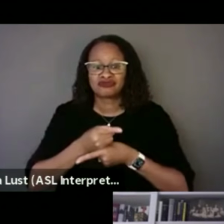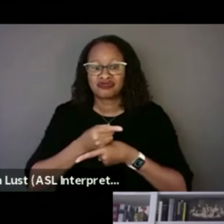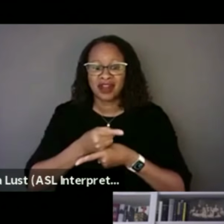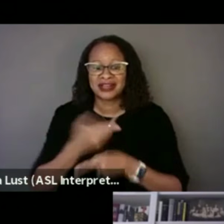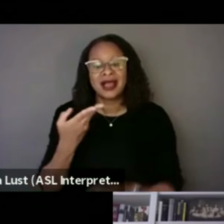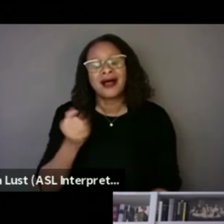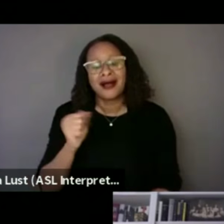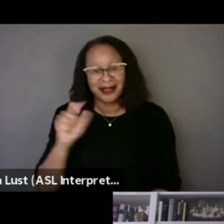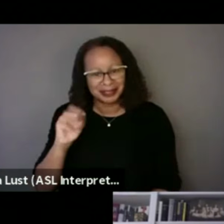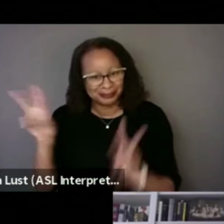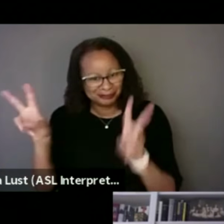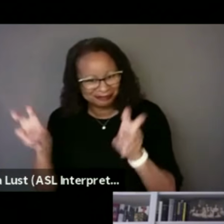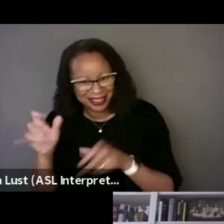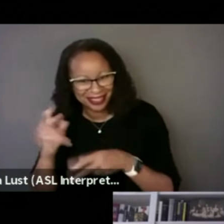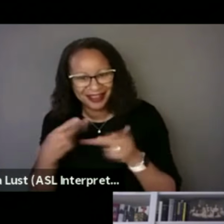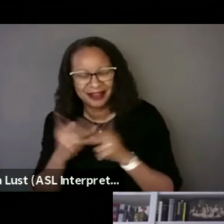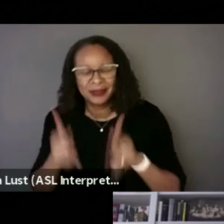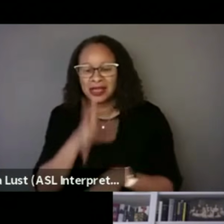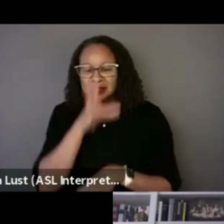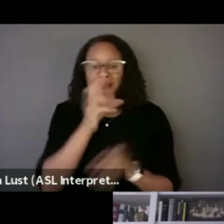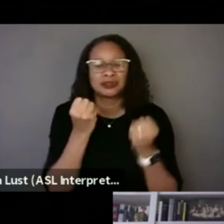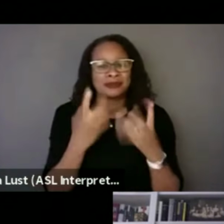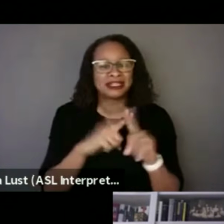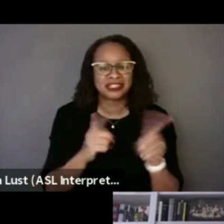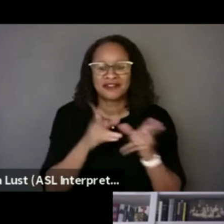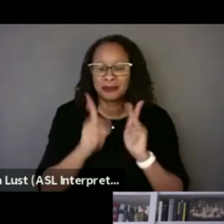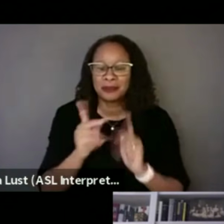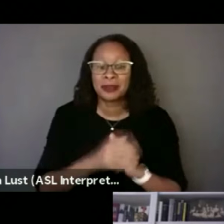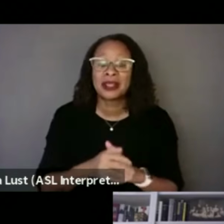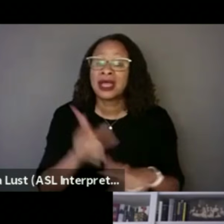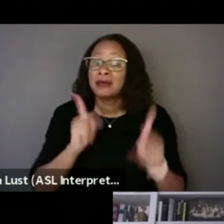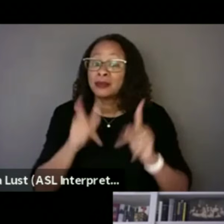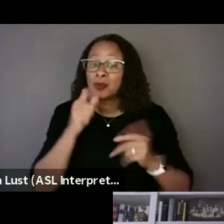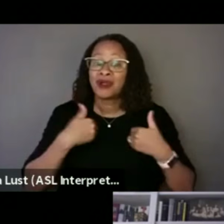So, you know, we talked to a lot of different people and I mean, there are people who have fabulous skillsets,